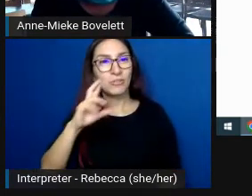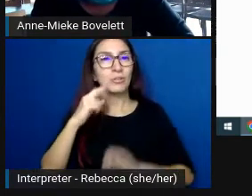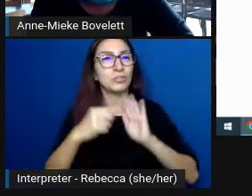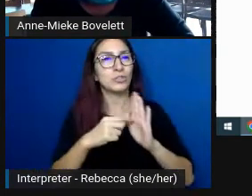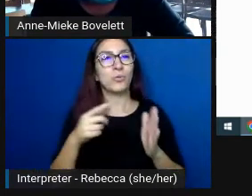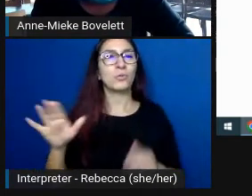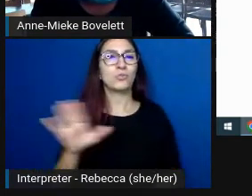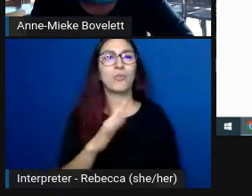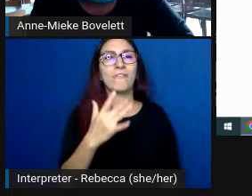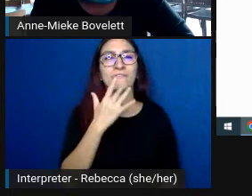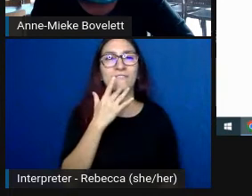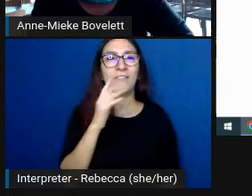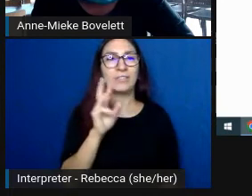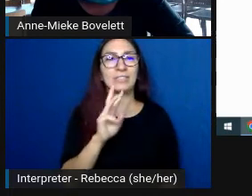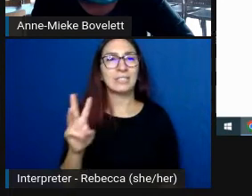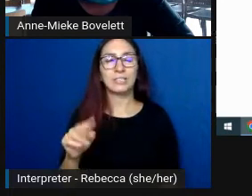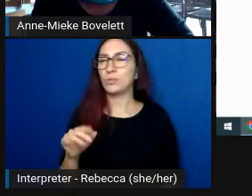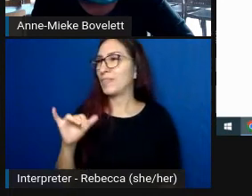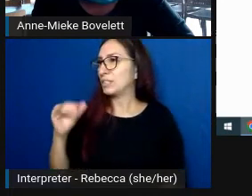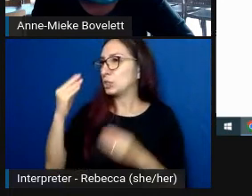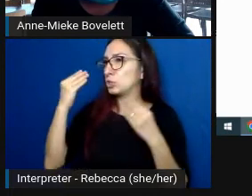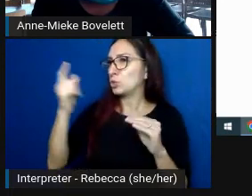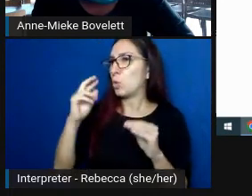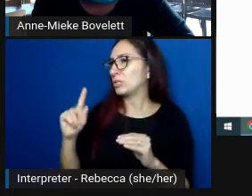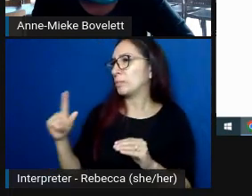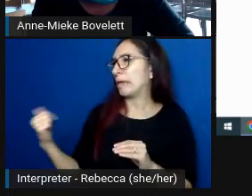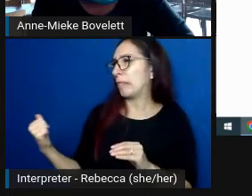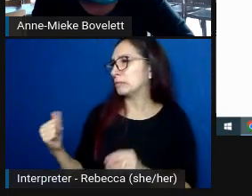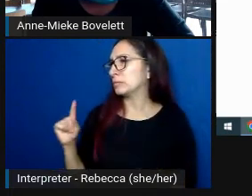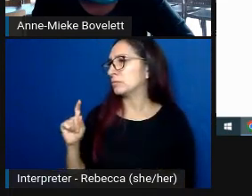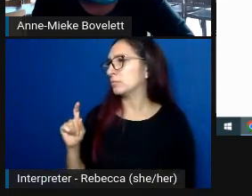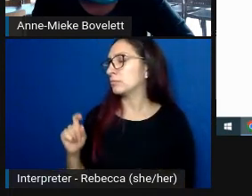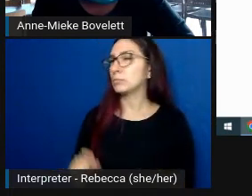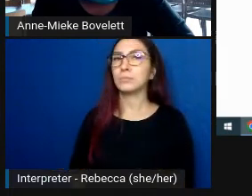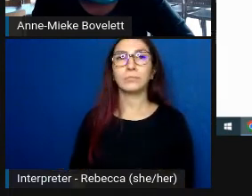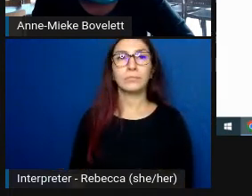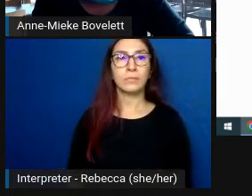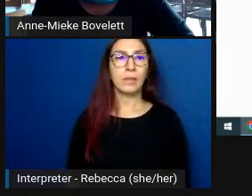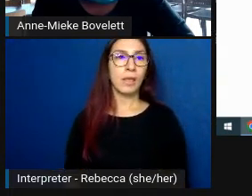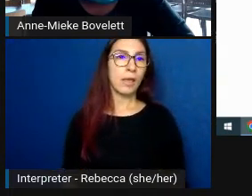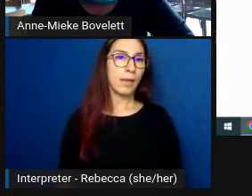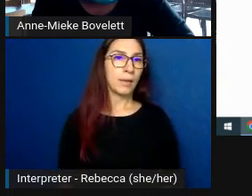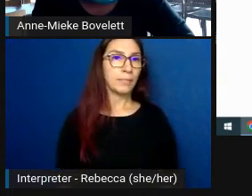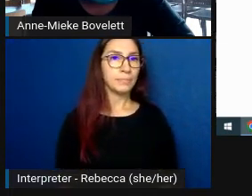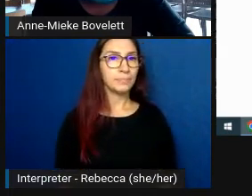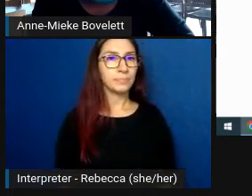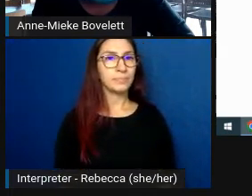Is it the store or another one? I can't remember. Which one was it? Do you remember?